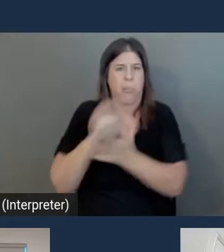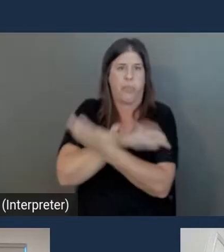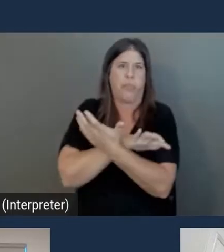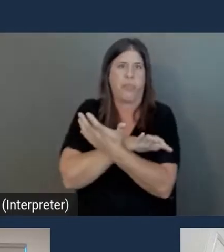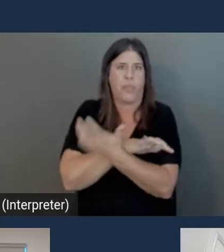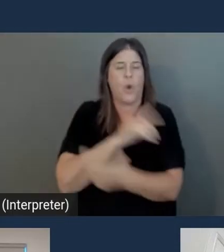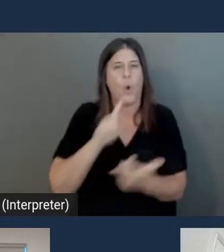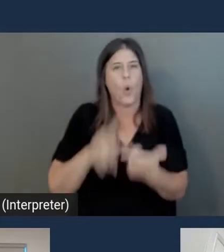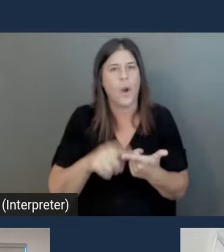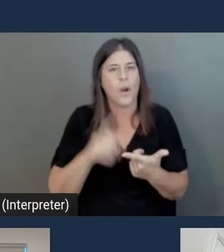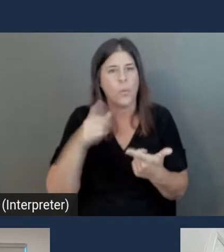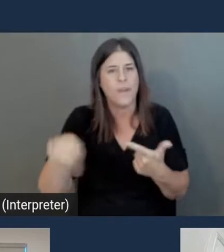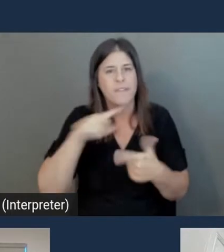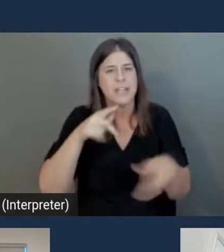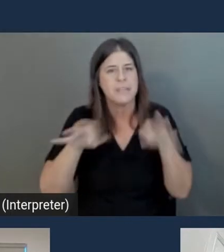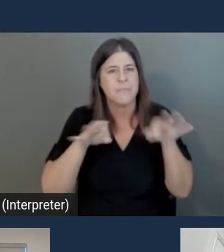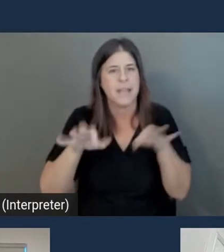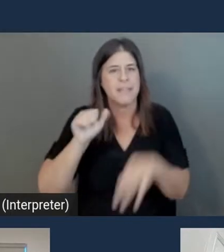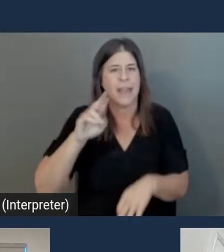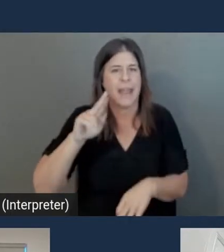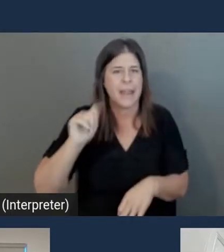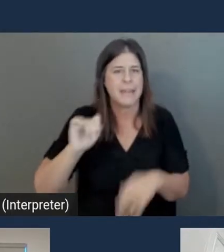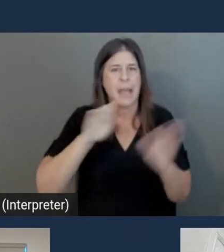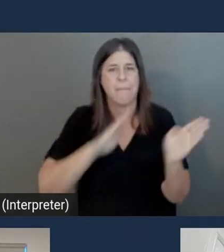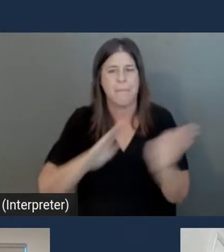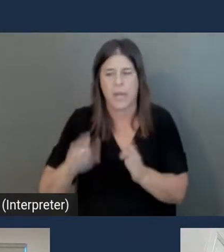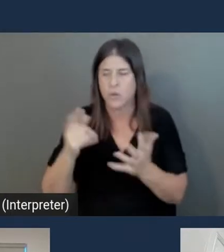that you've also wanna consider, as you go and move into the cloud.